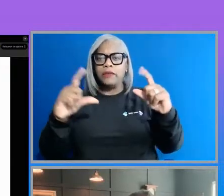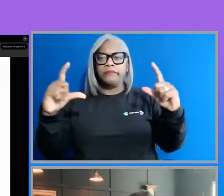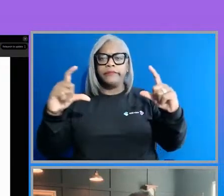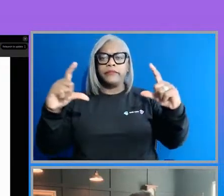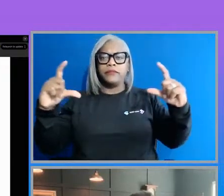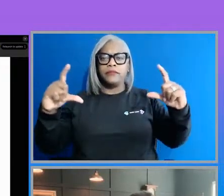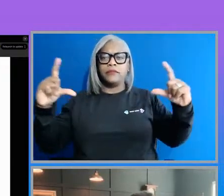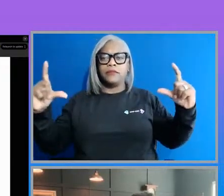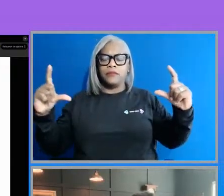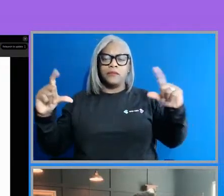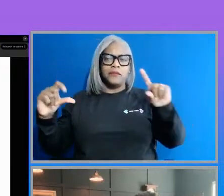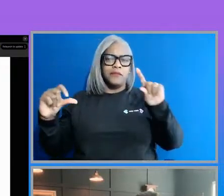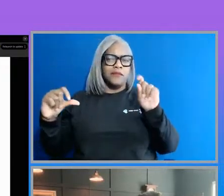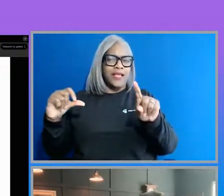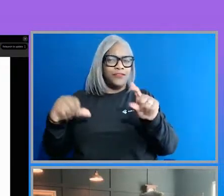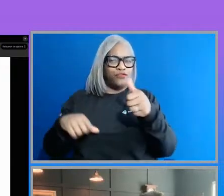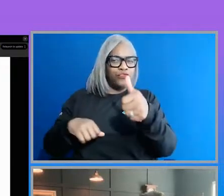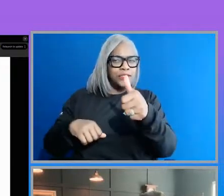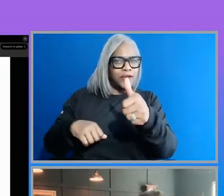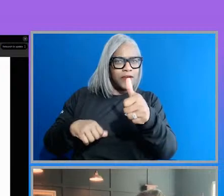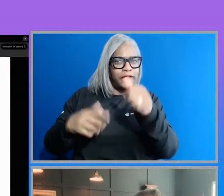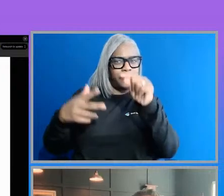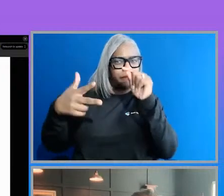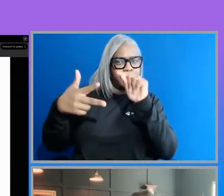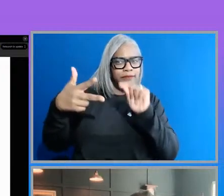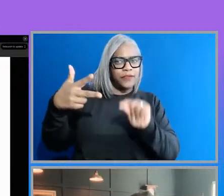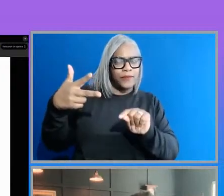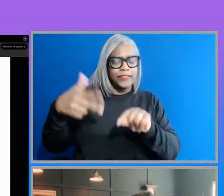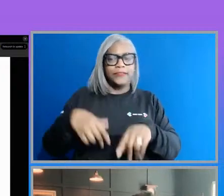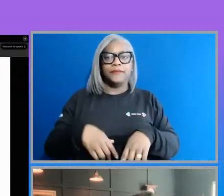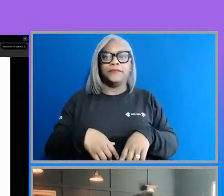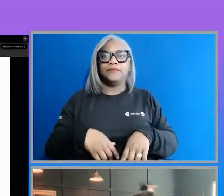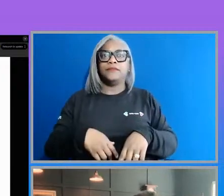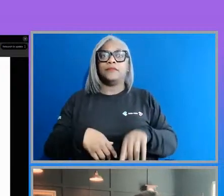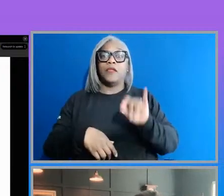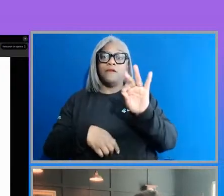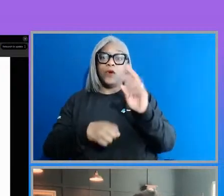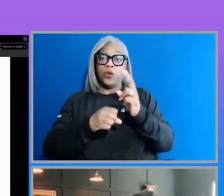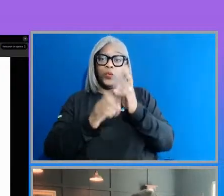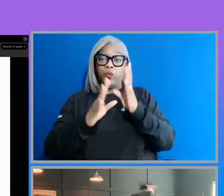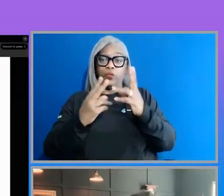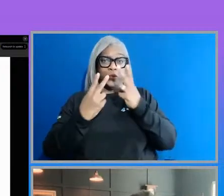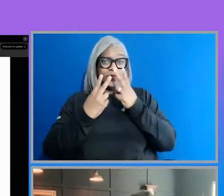big question over and over. For everything a user can see. Ask